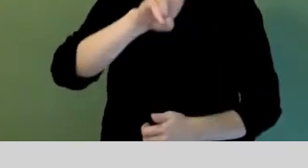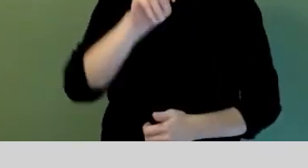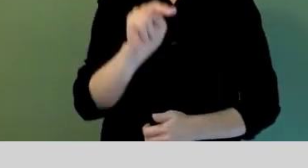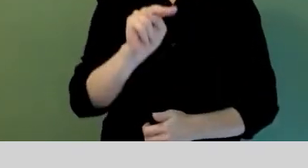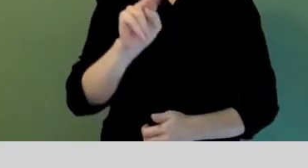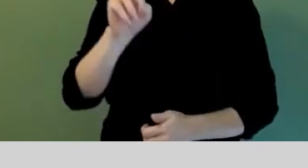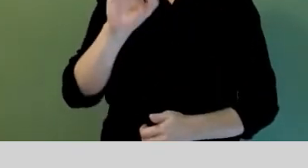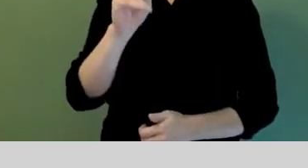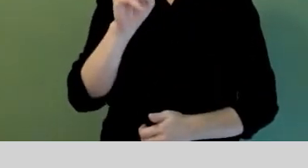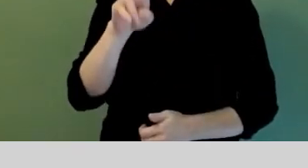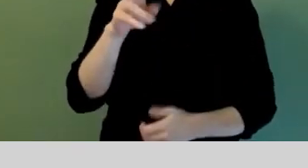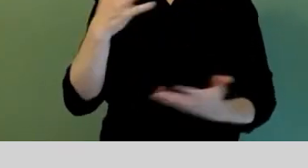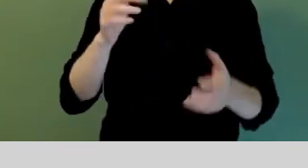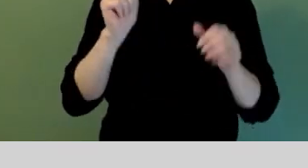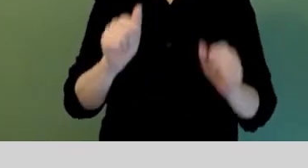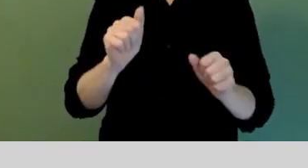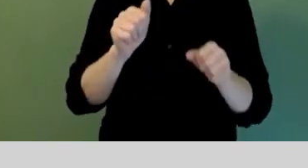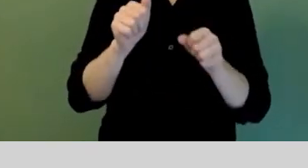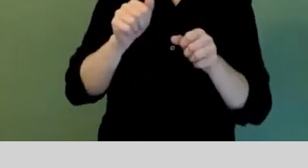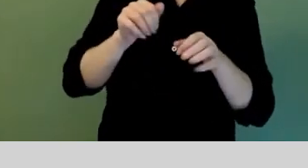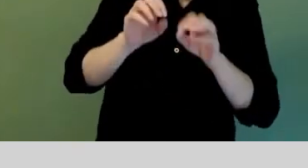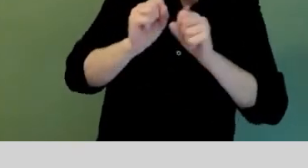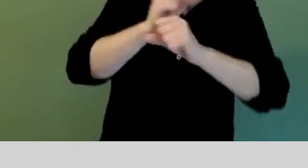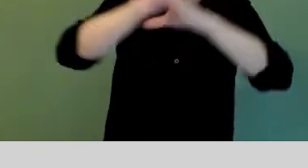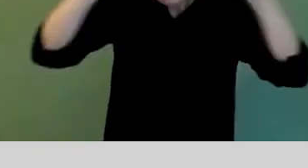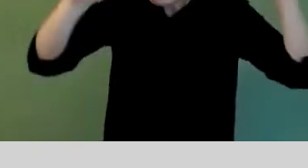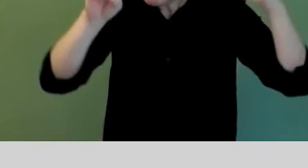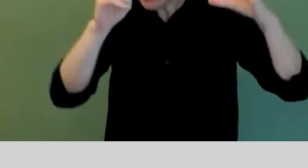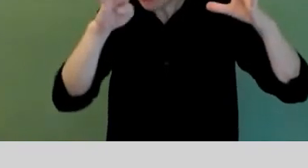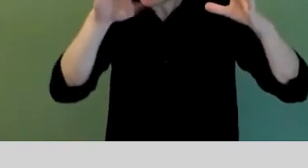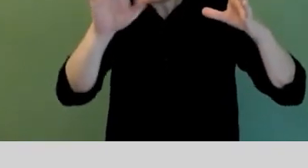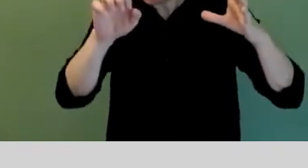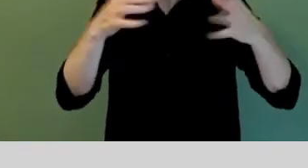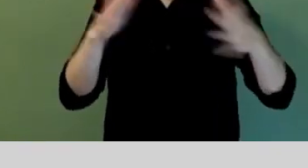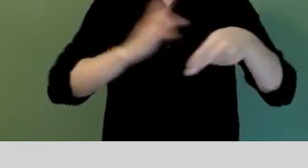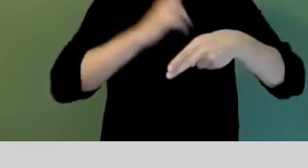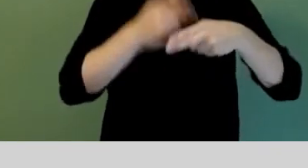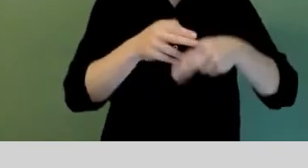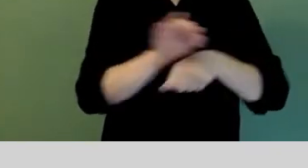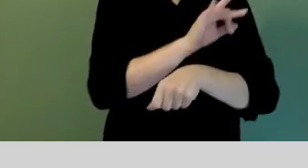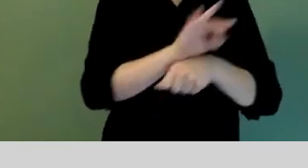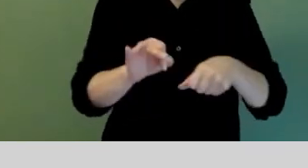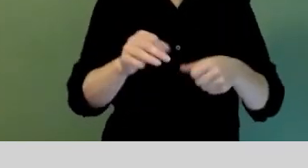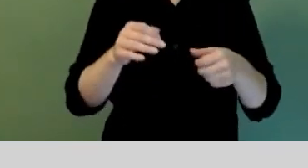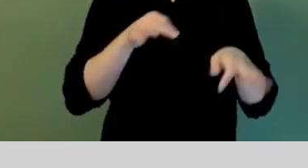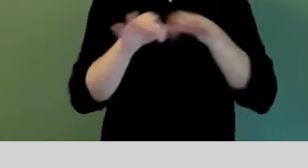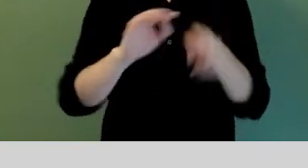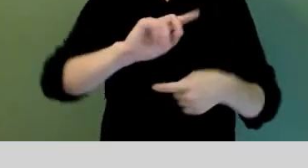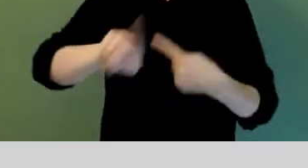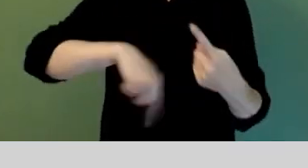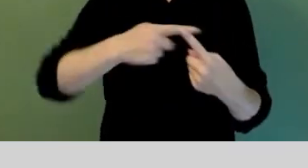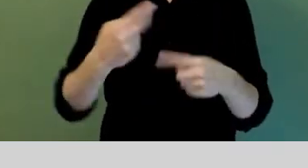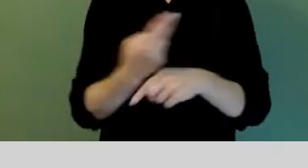If we had any in this function, we define them at the level where there'll be used. We get the scoping benefits of a single use function